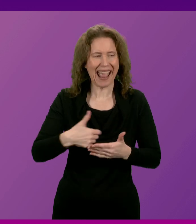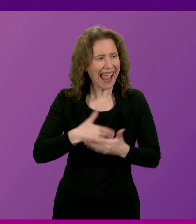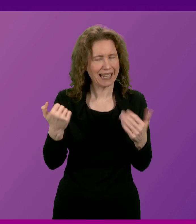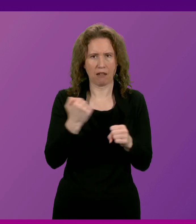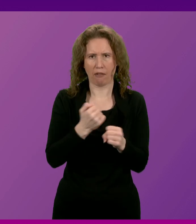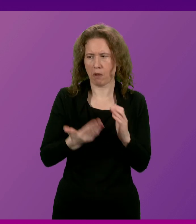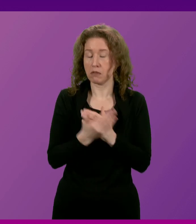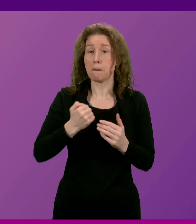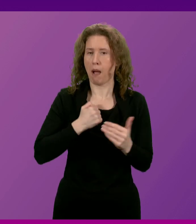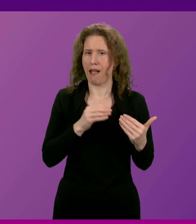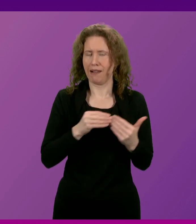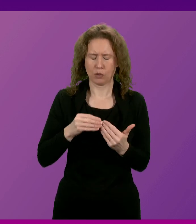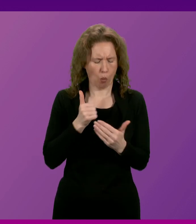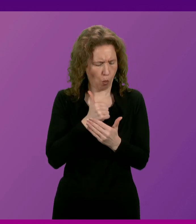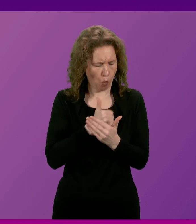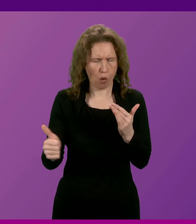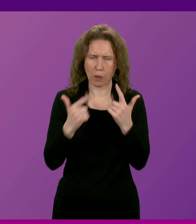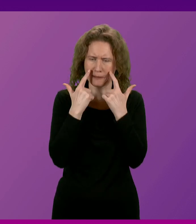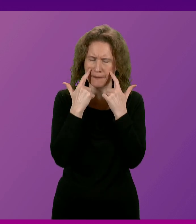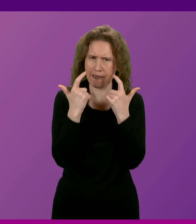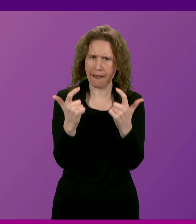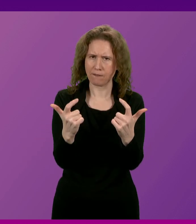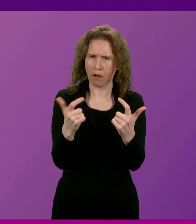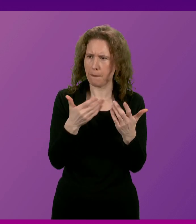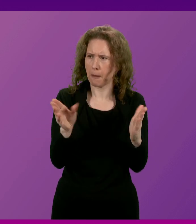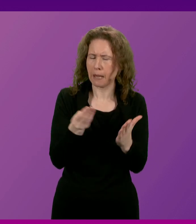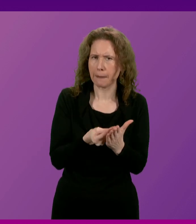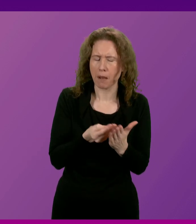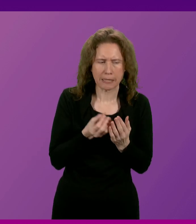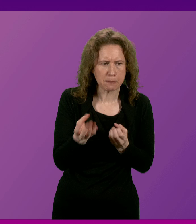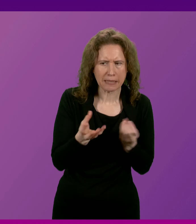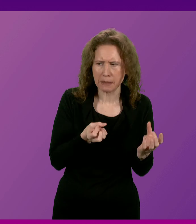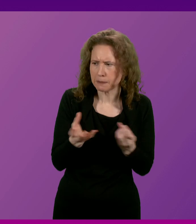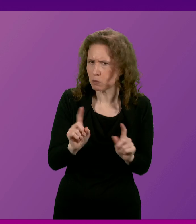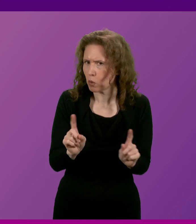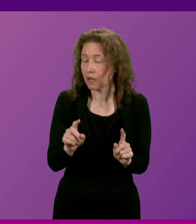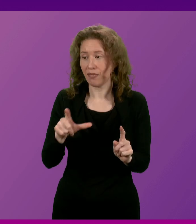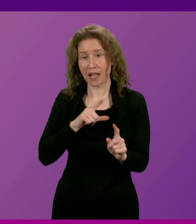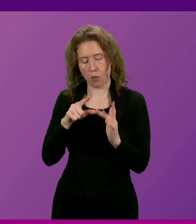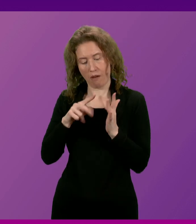my leadership—will always be careful about public money. That is why Ivan McKee, the Minister for